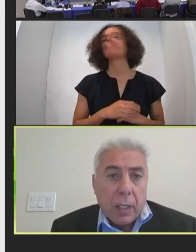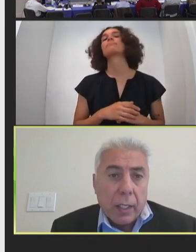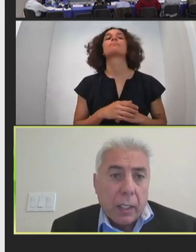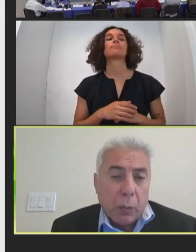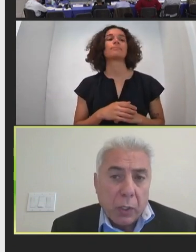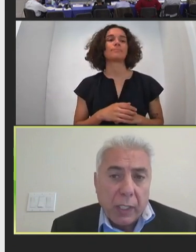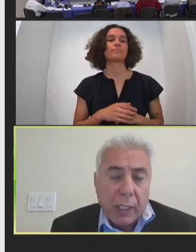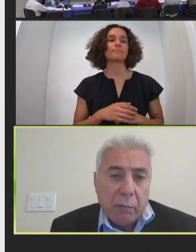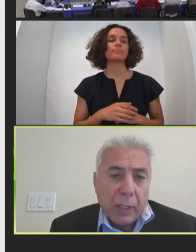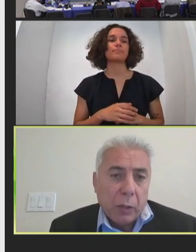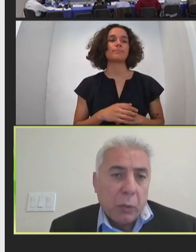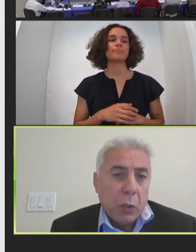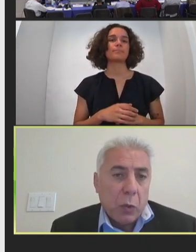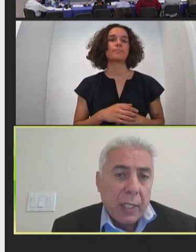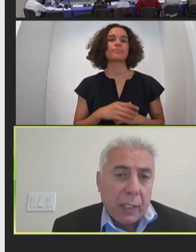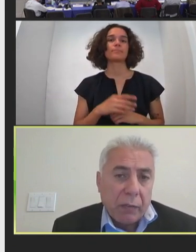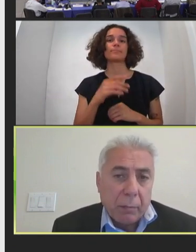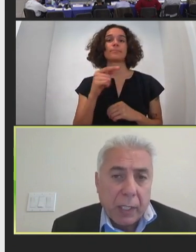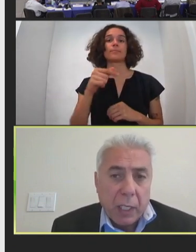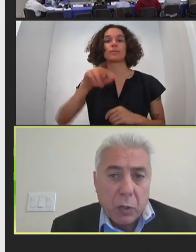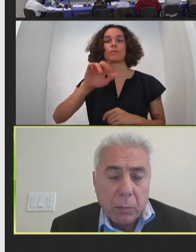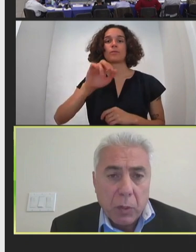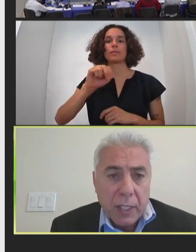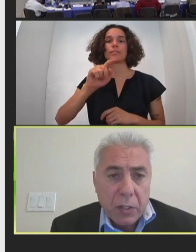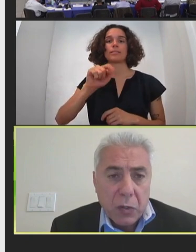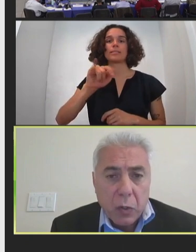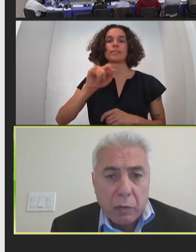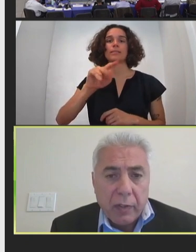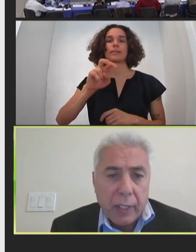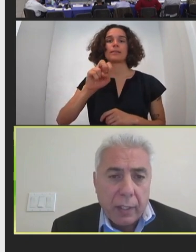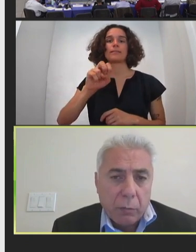And the quantitative method, we used data from the National Immunization Survey,